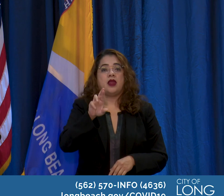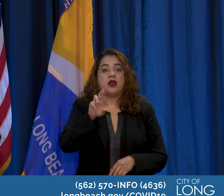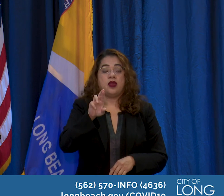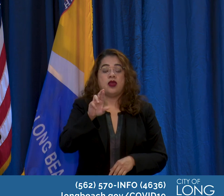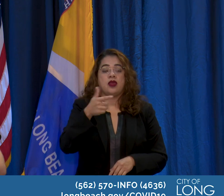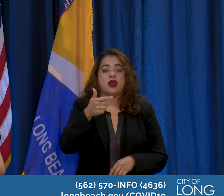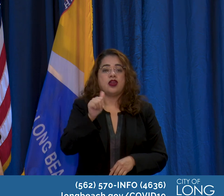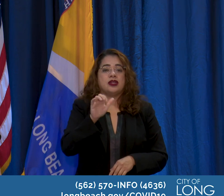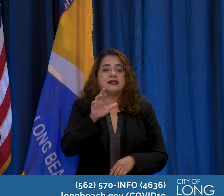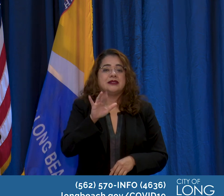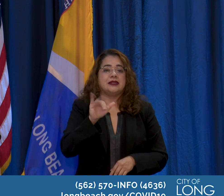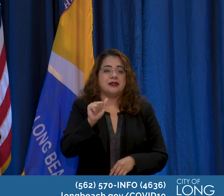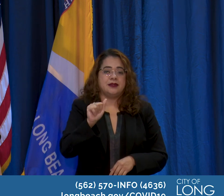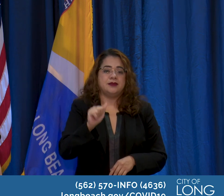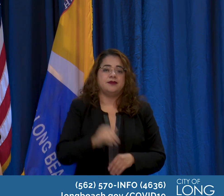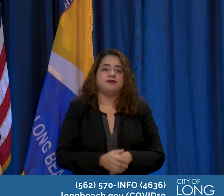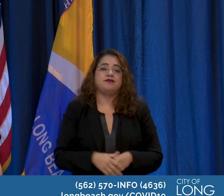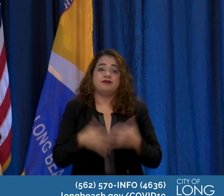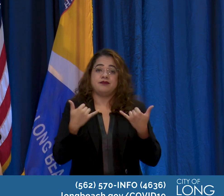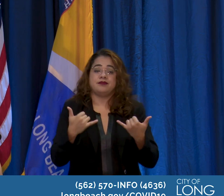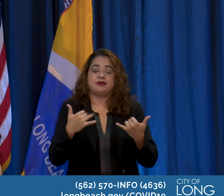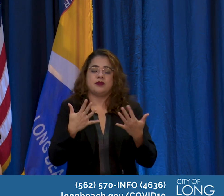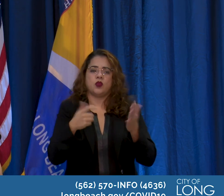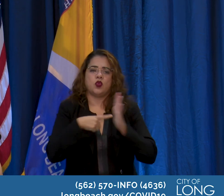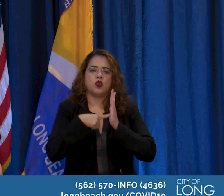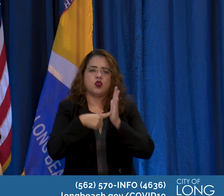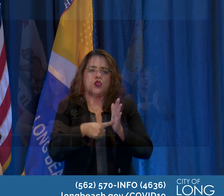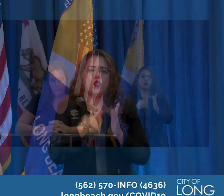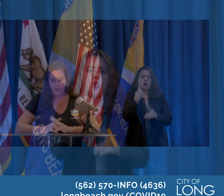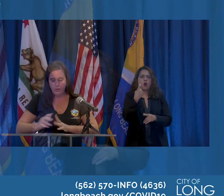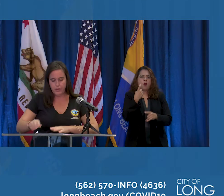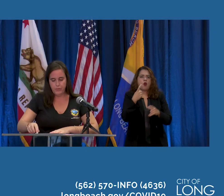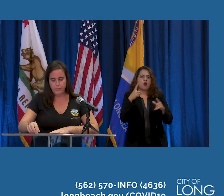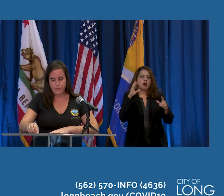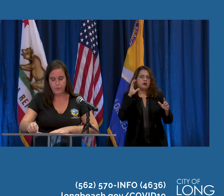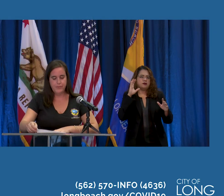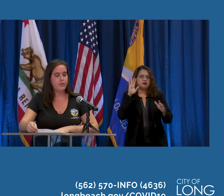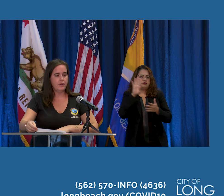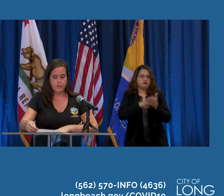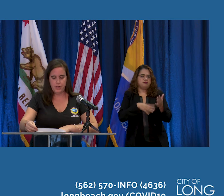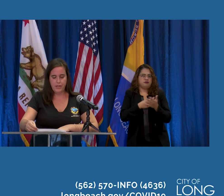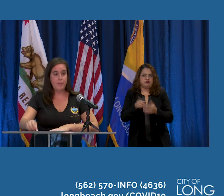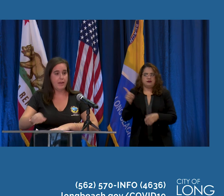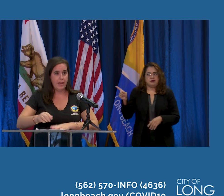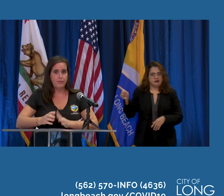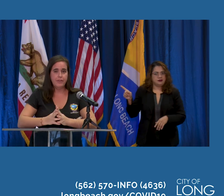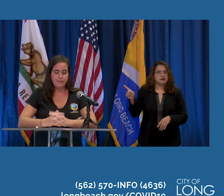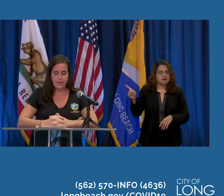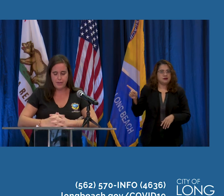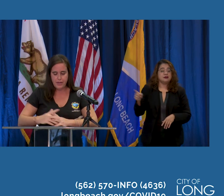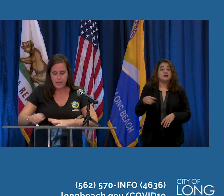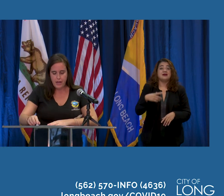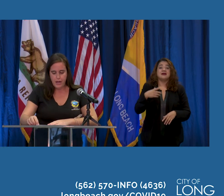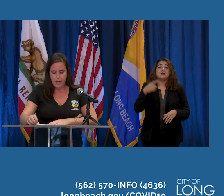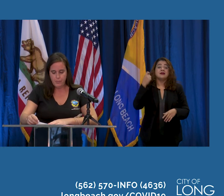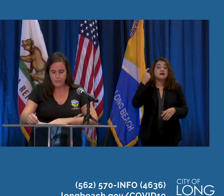So I'm just going to show everyone one more graph before we start talking about gatherings today.